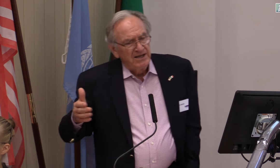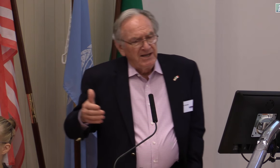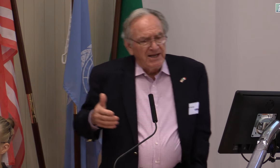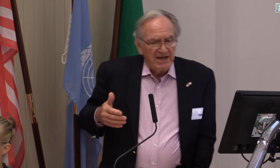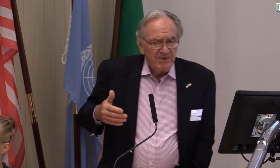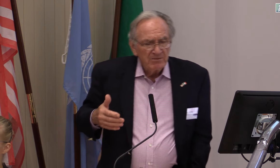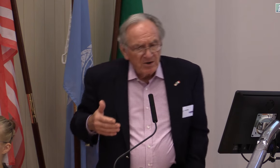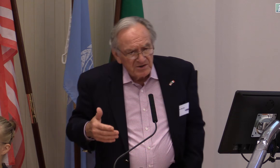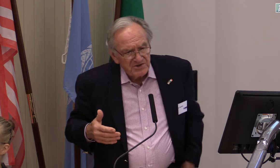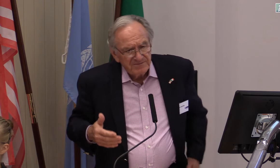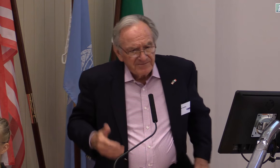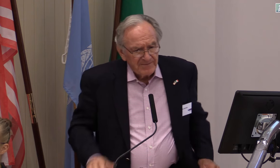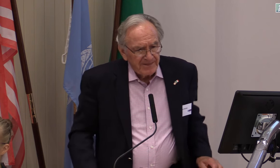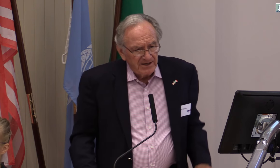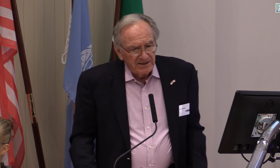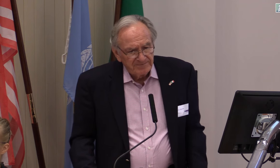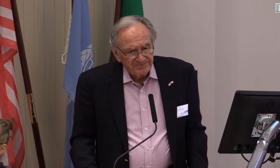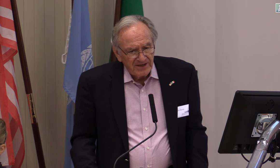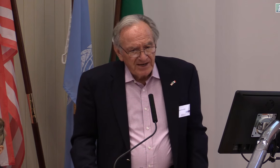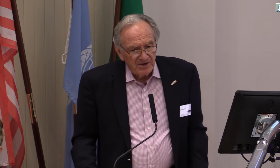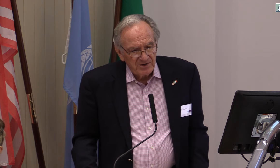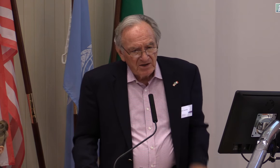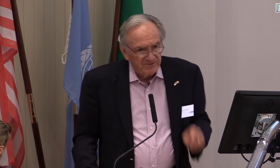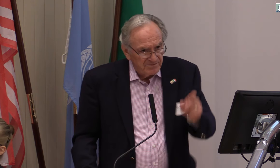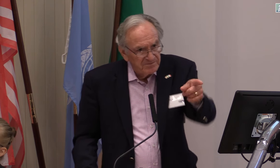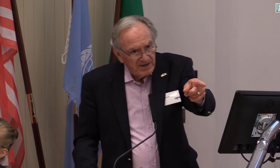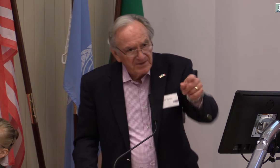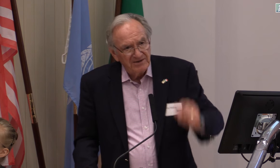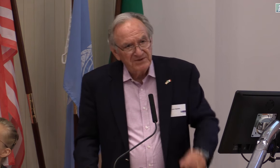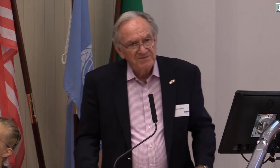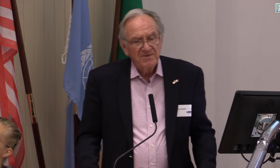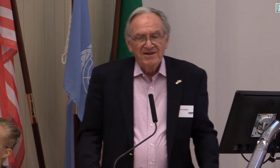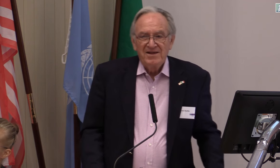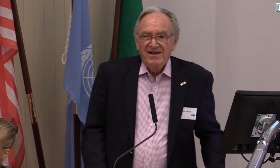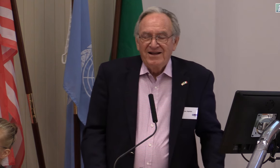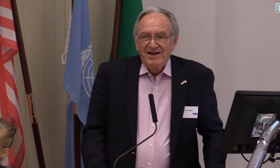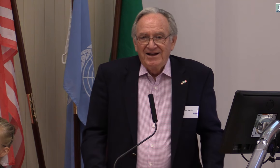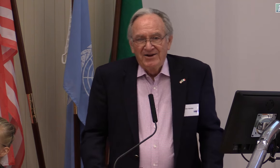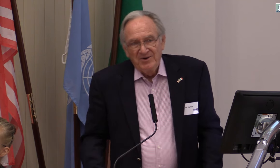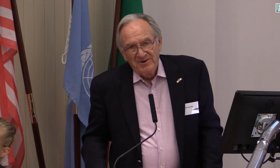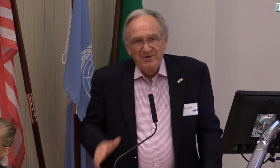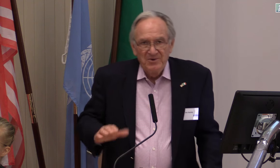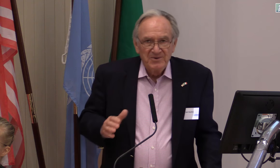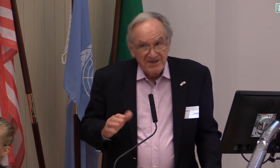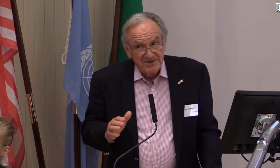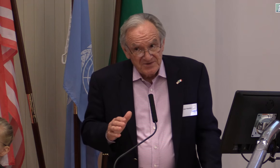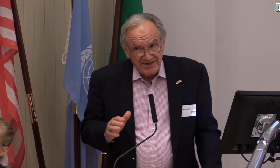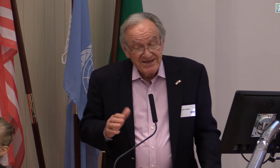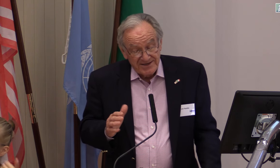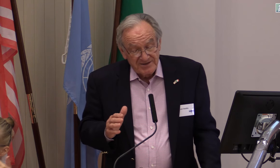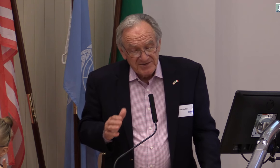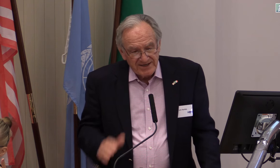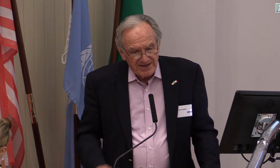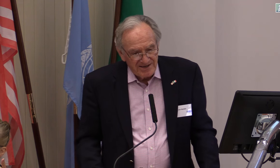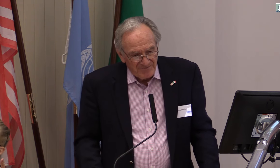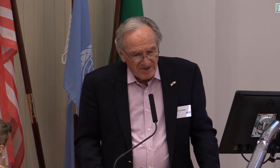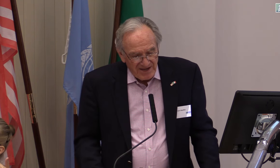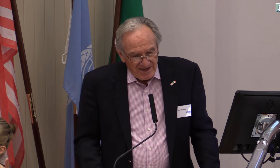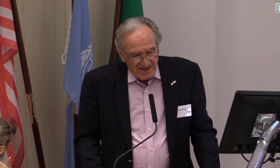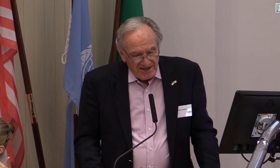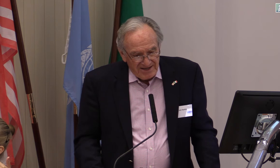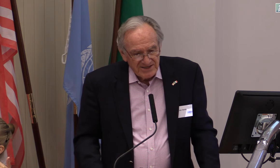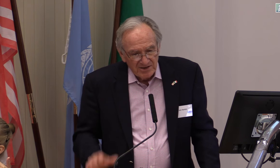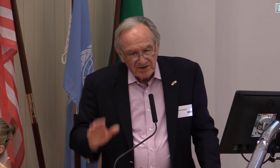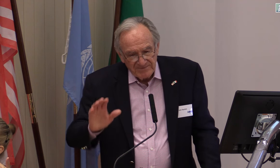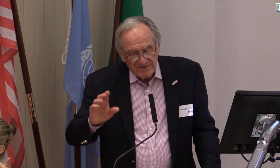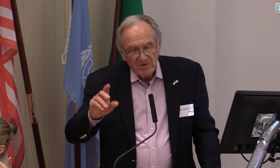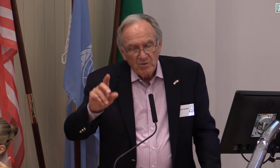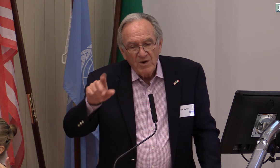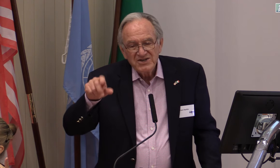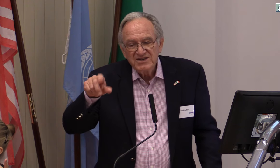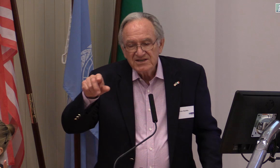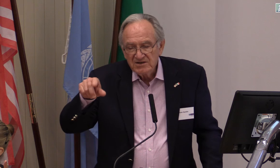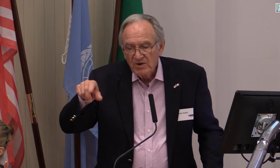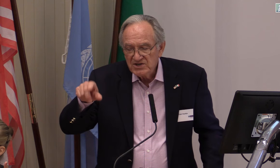In about March I got a call from Bob Kafka, who is an interesting guy, he said look watch